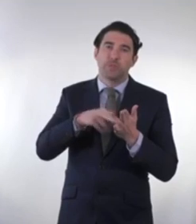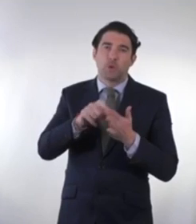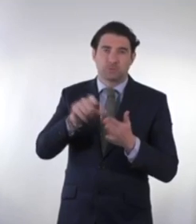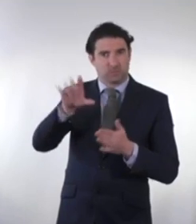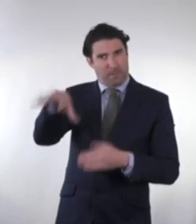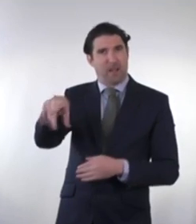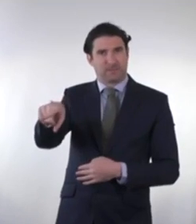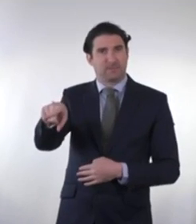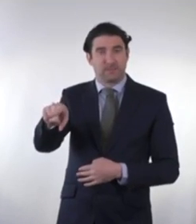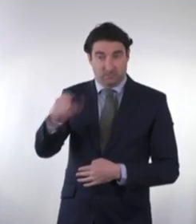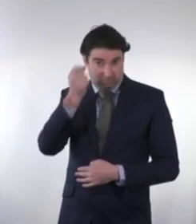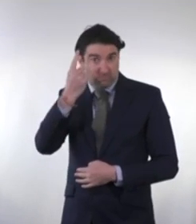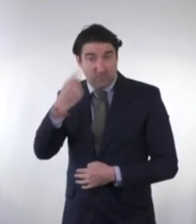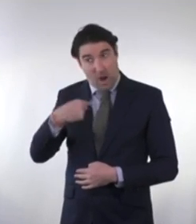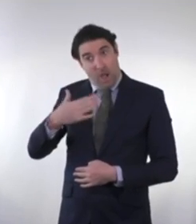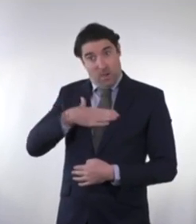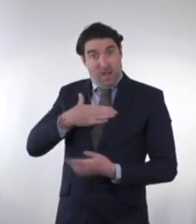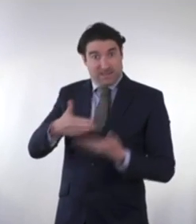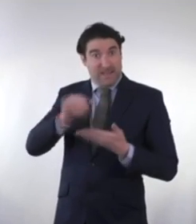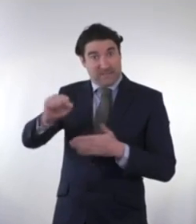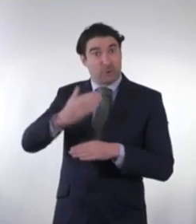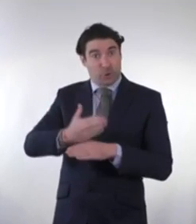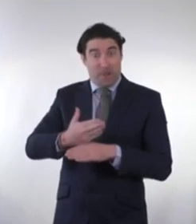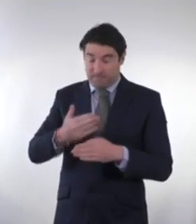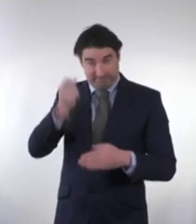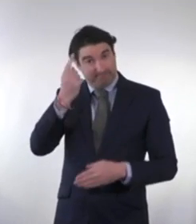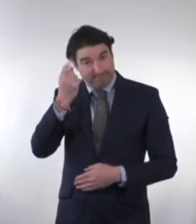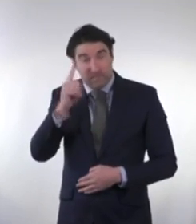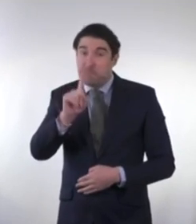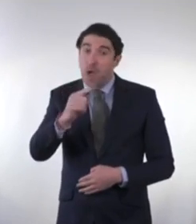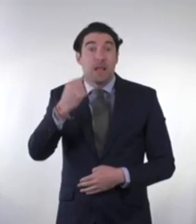as a result of this crisis and is now facing further damage because of the Chancellor’s